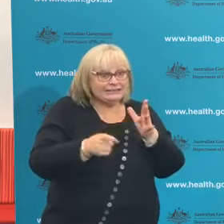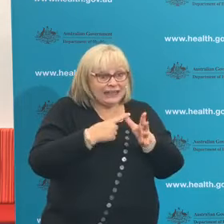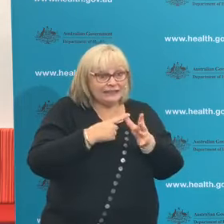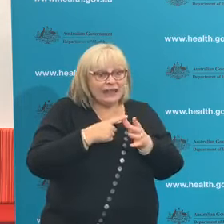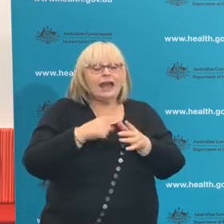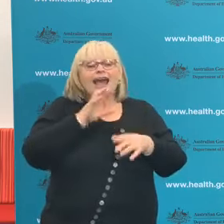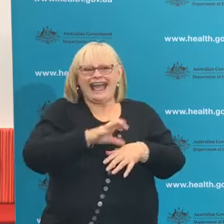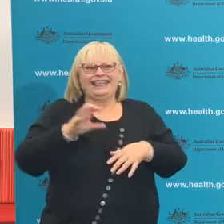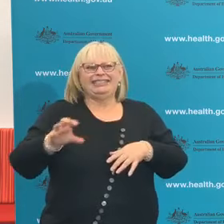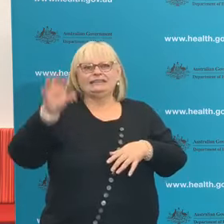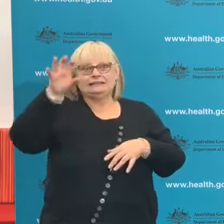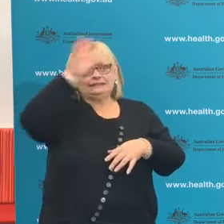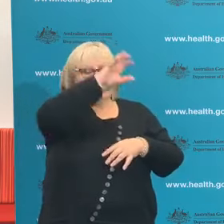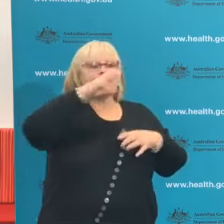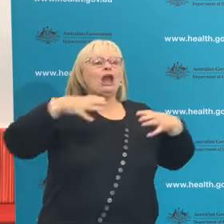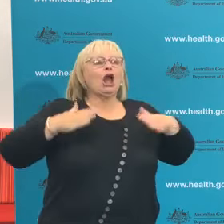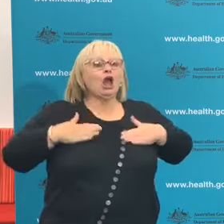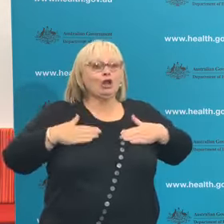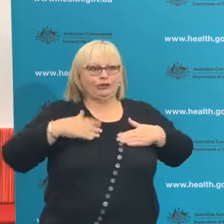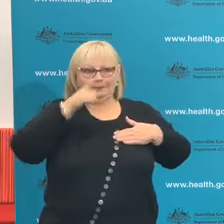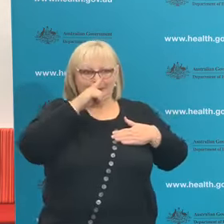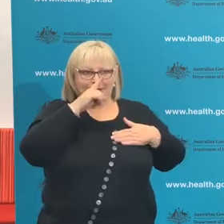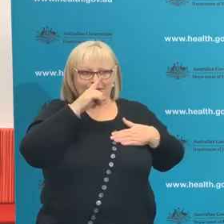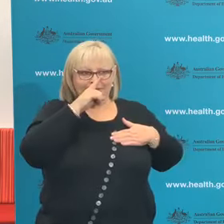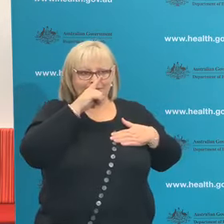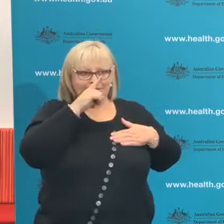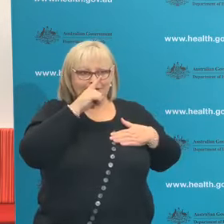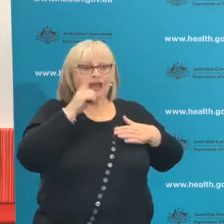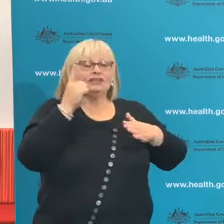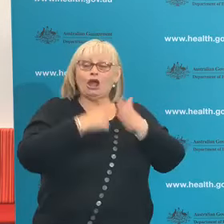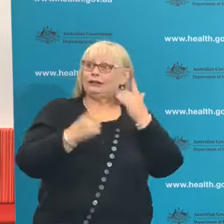states and territorial officials. All we're told is how many people that